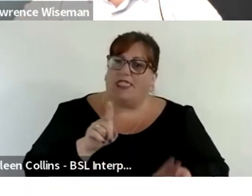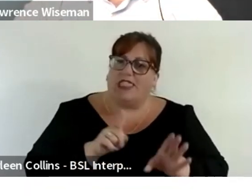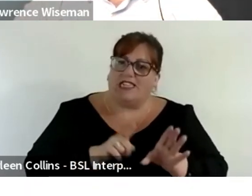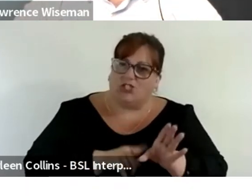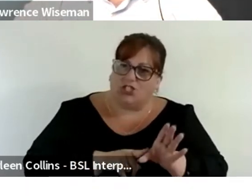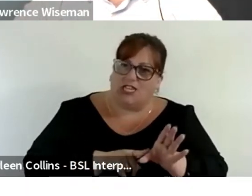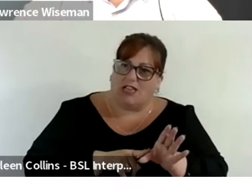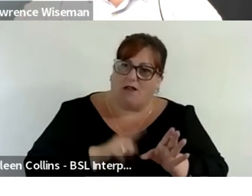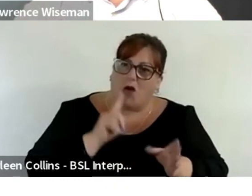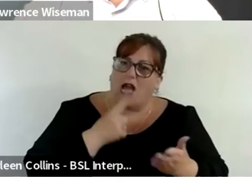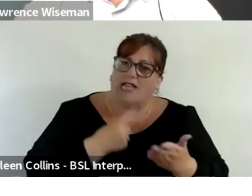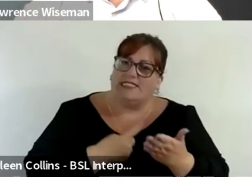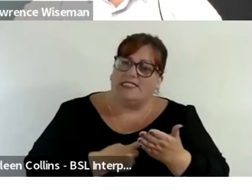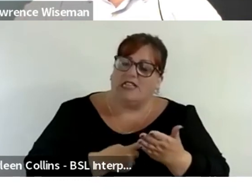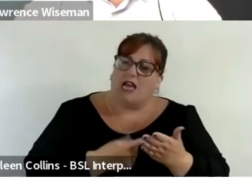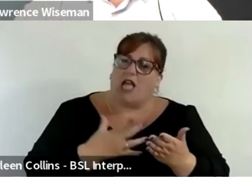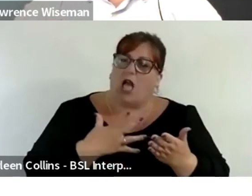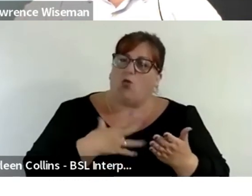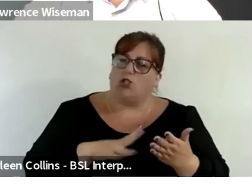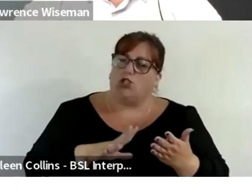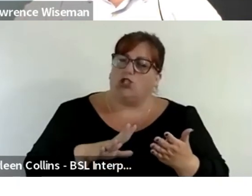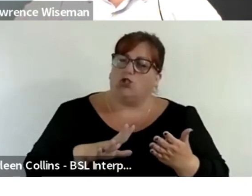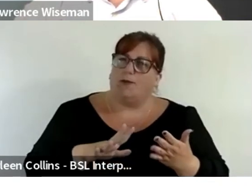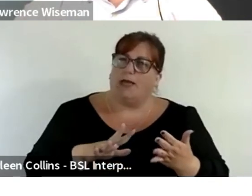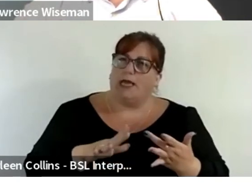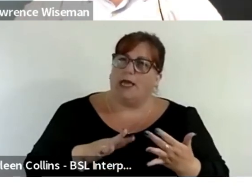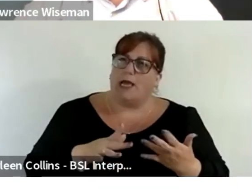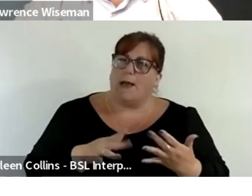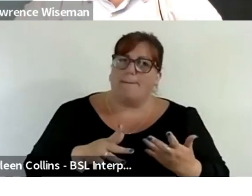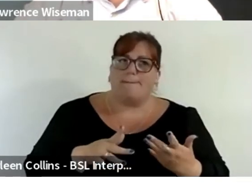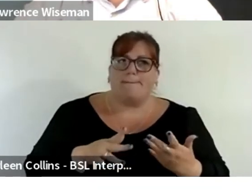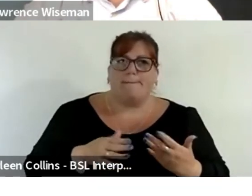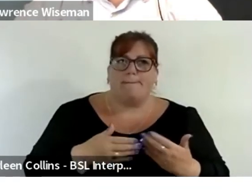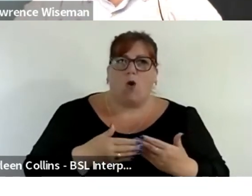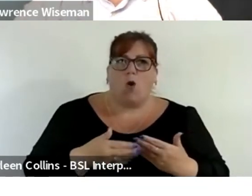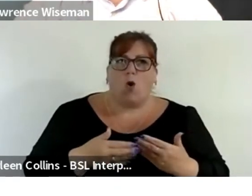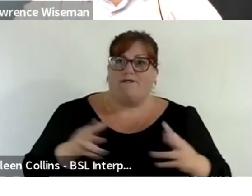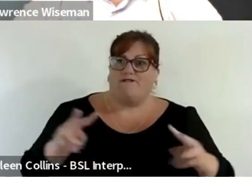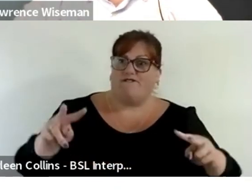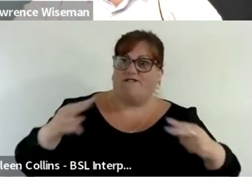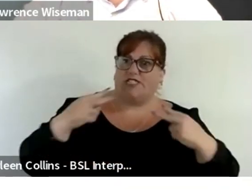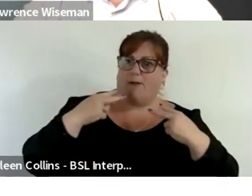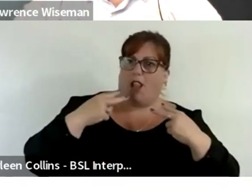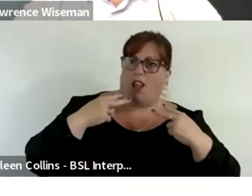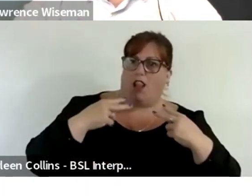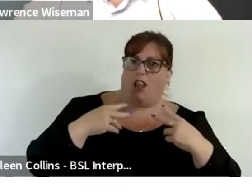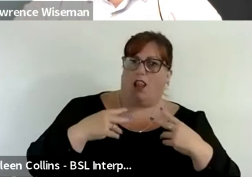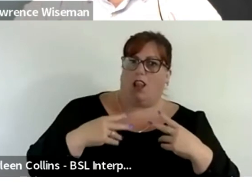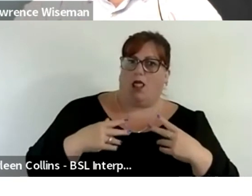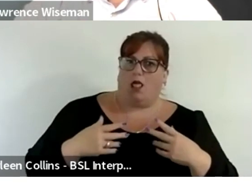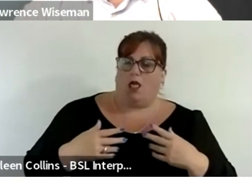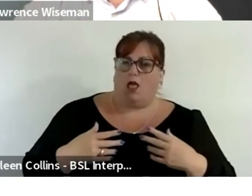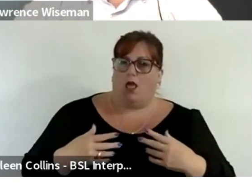visible and supportive and raising awareness of it as part of the Dawn network this year.